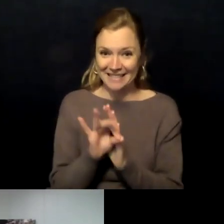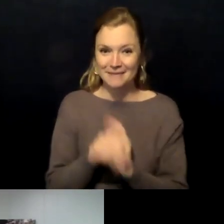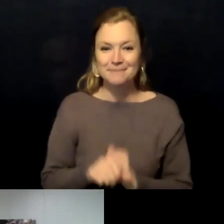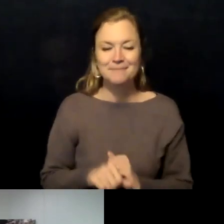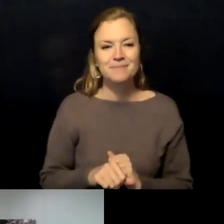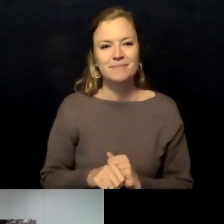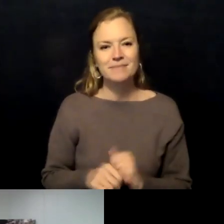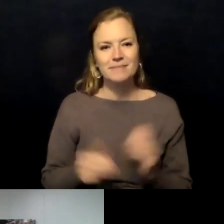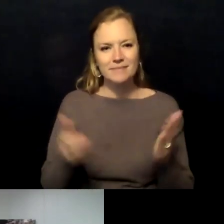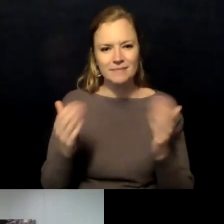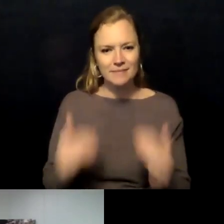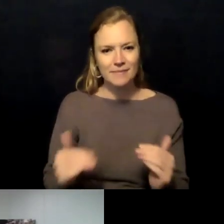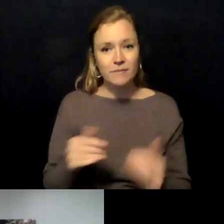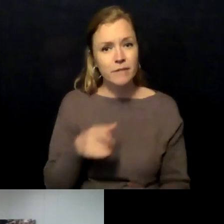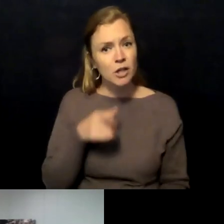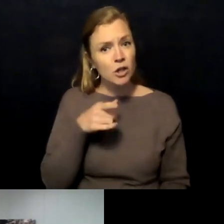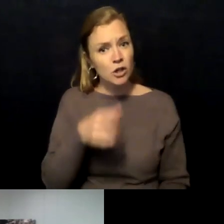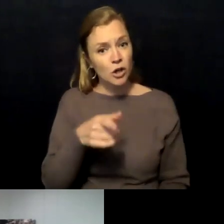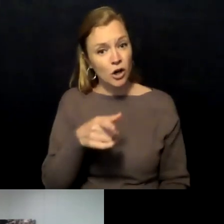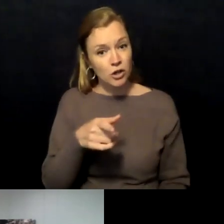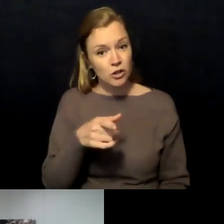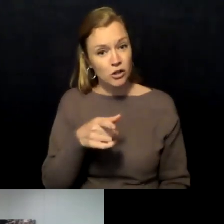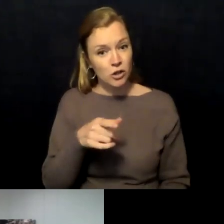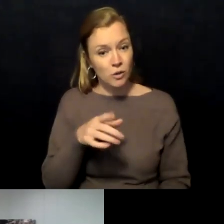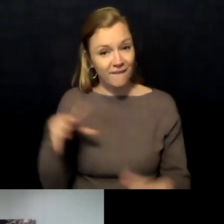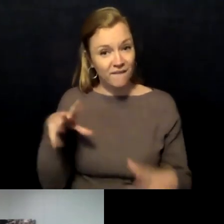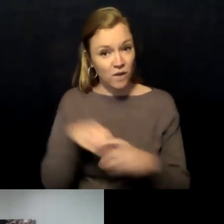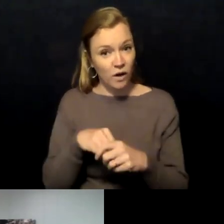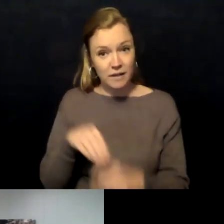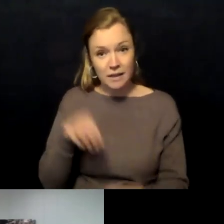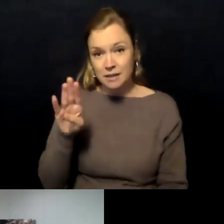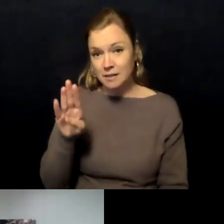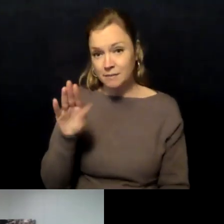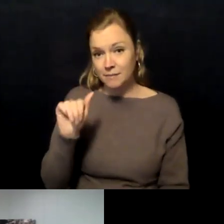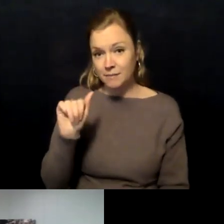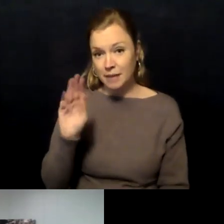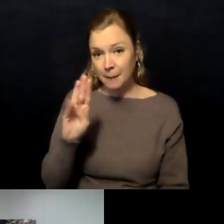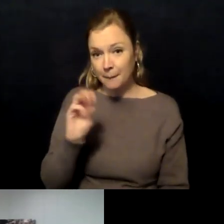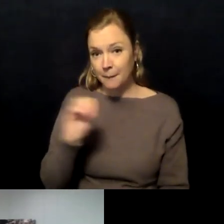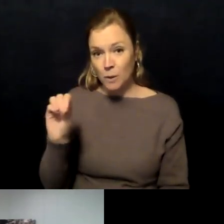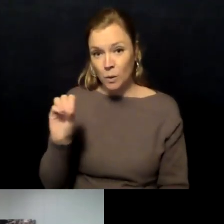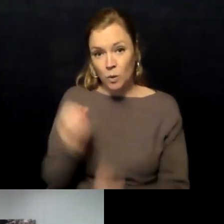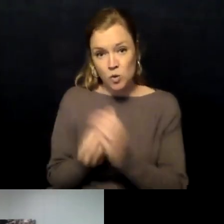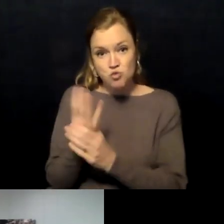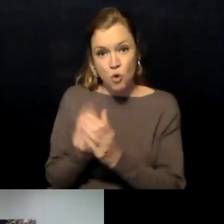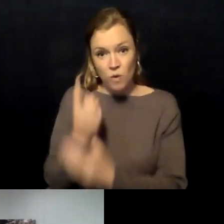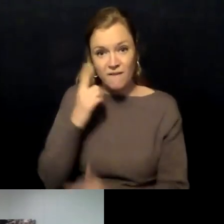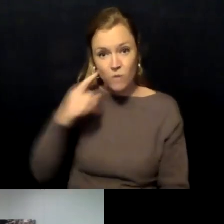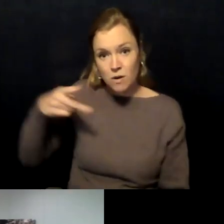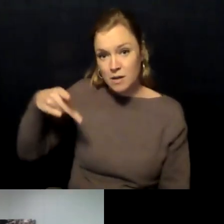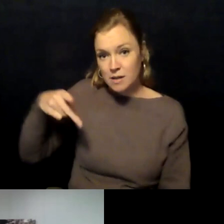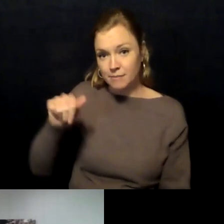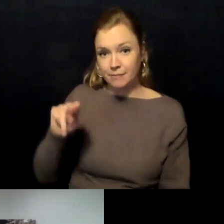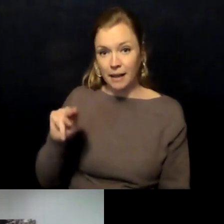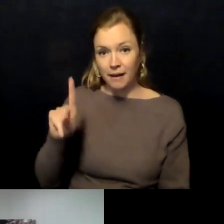bamboo growing for pandas? [Tina] I do not. Years ago the horticulture